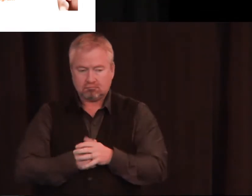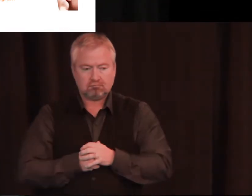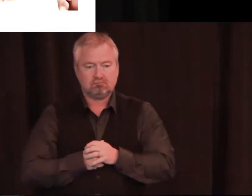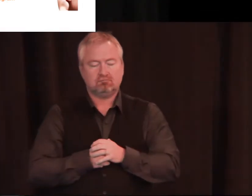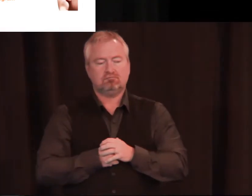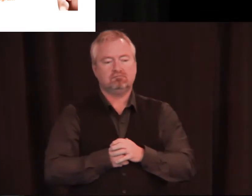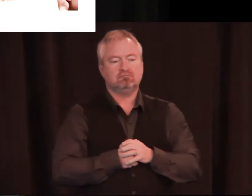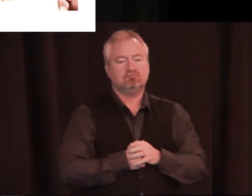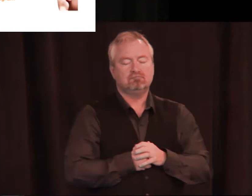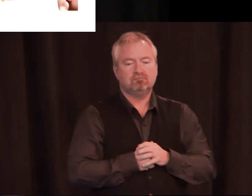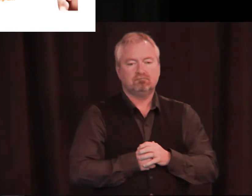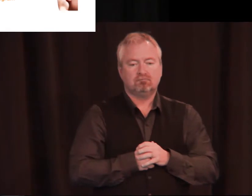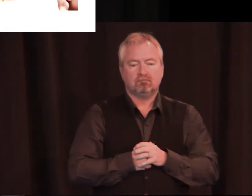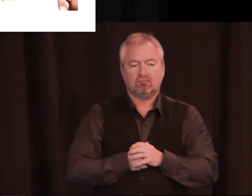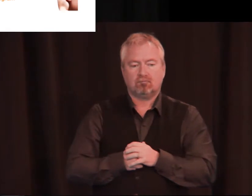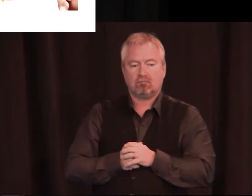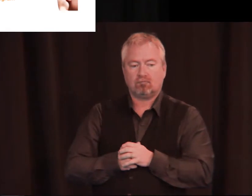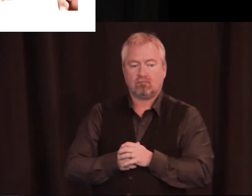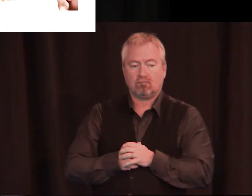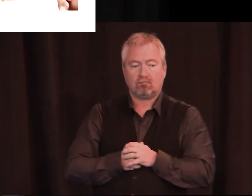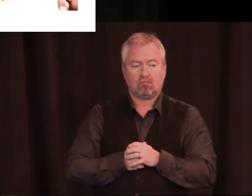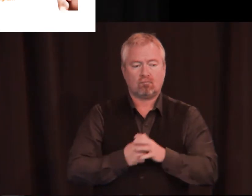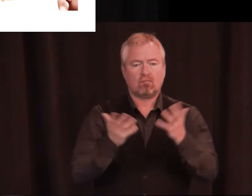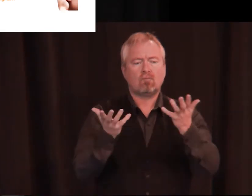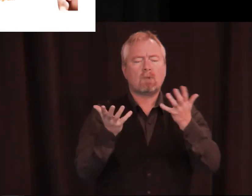And what are the practice implications?